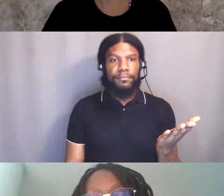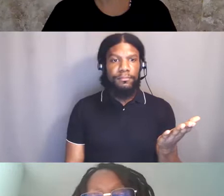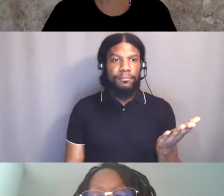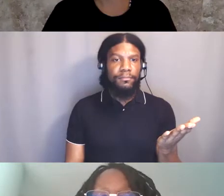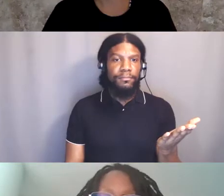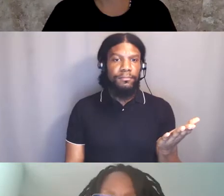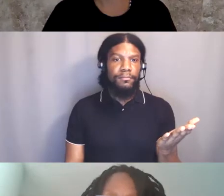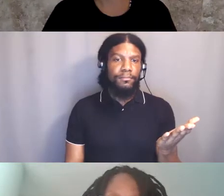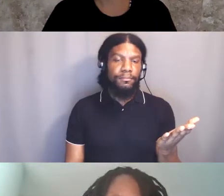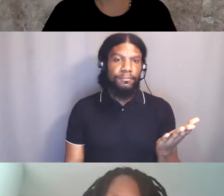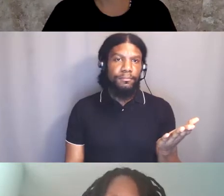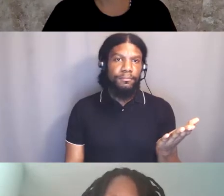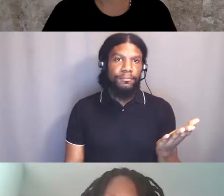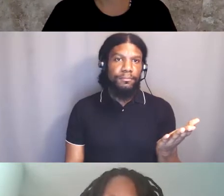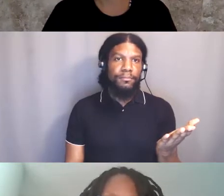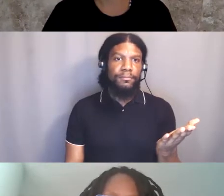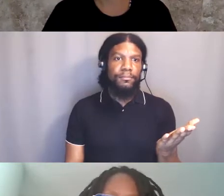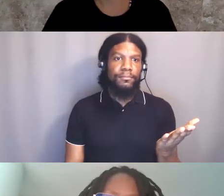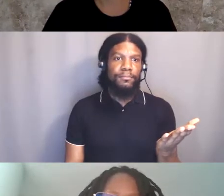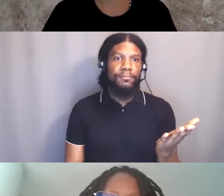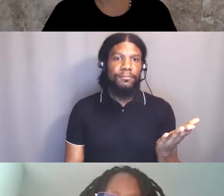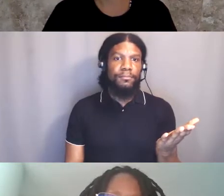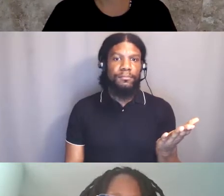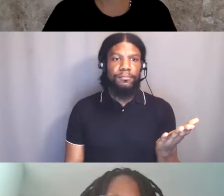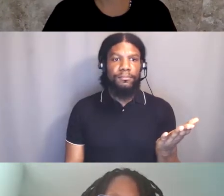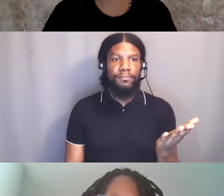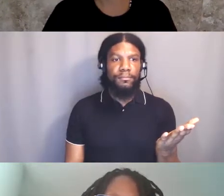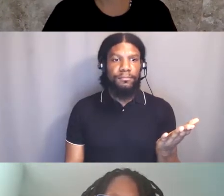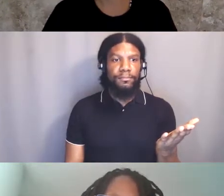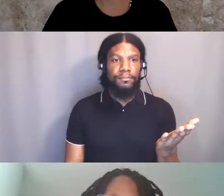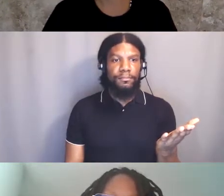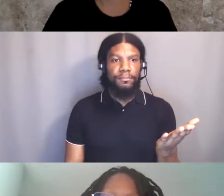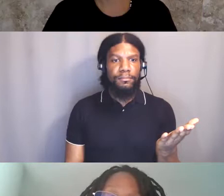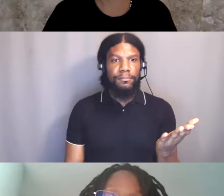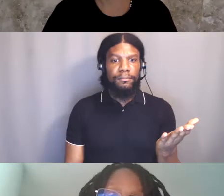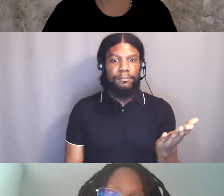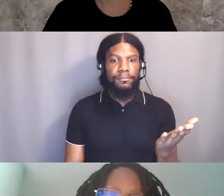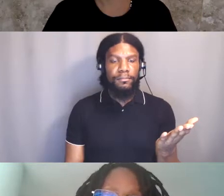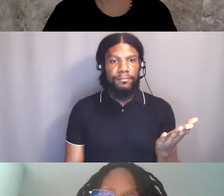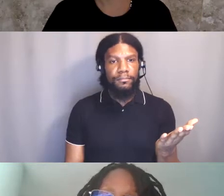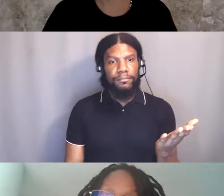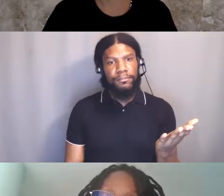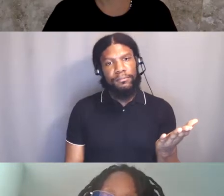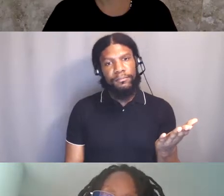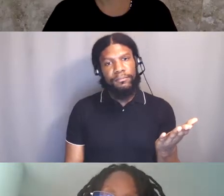of the Tongva people. We pay respect to the Tongva and all Indigenous people,